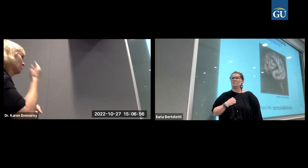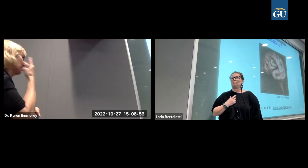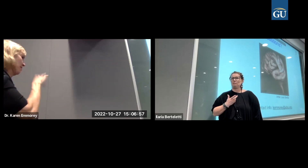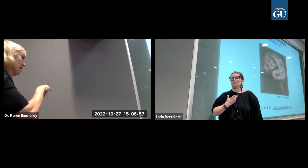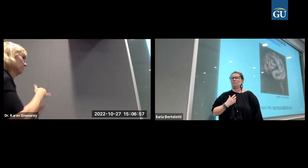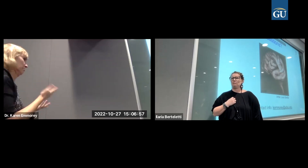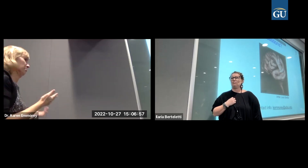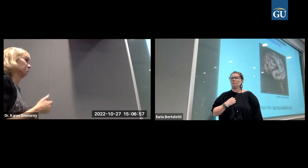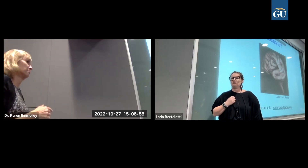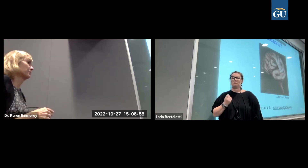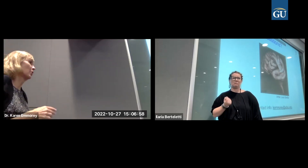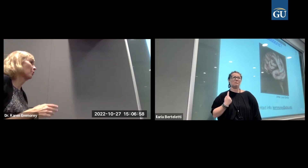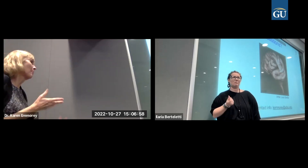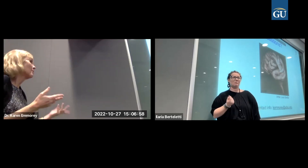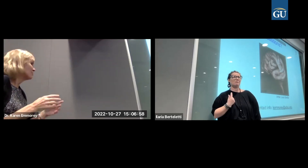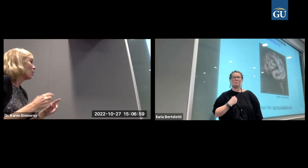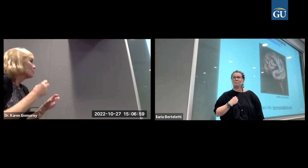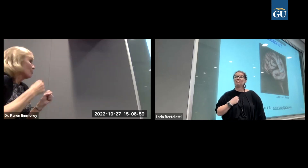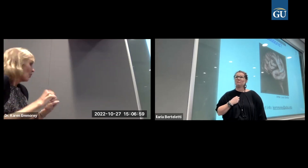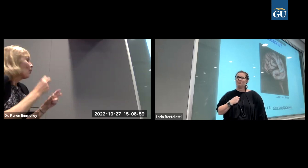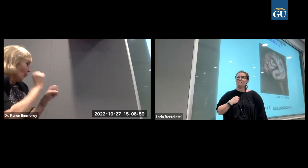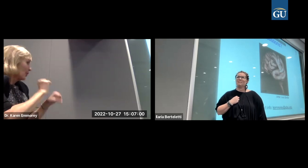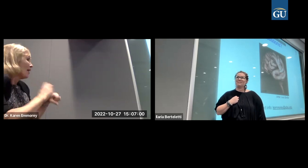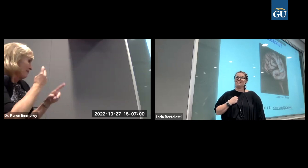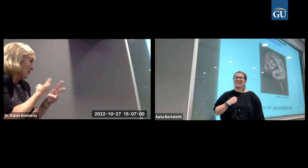This is fascinating. If you don't mind, I like to ask one more question.